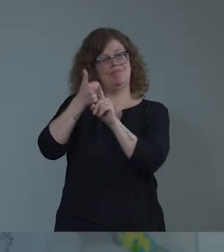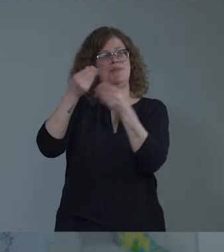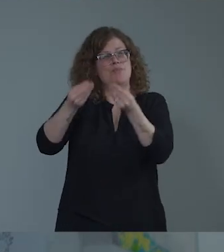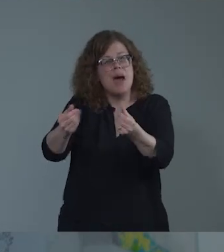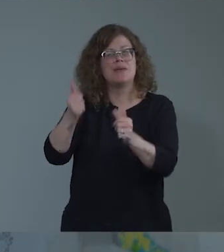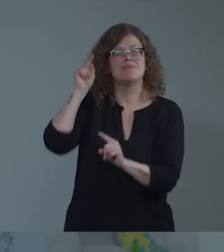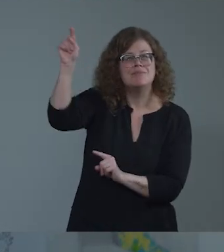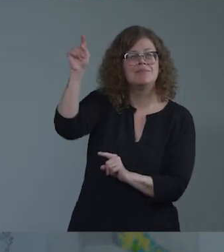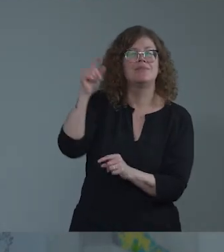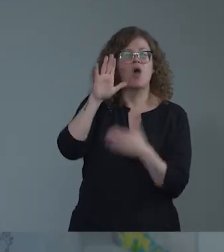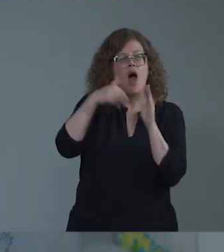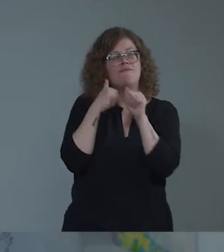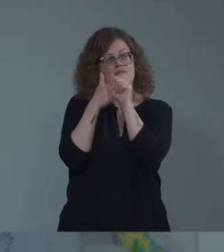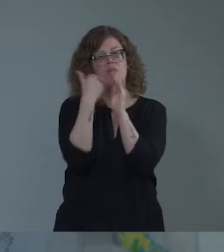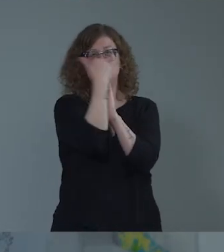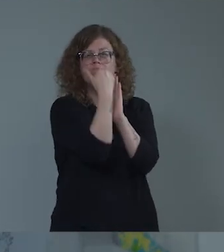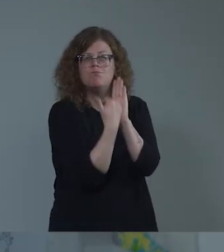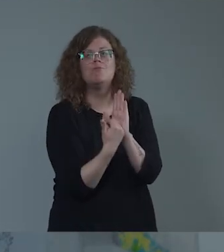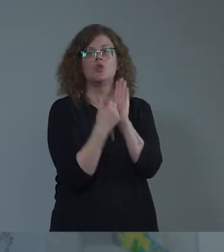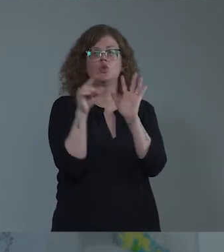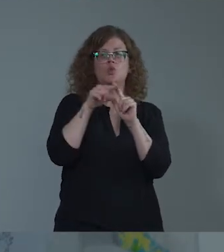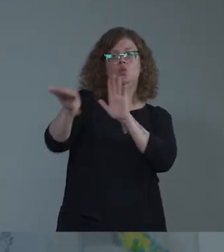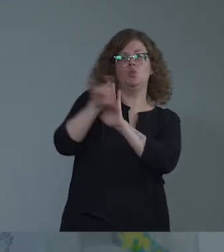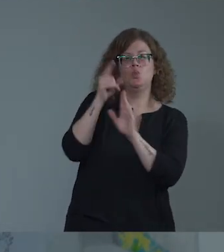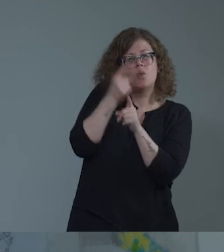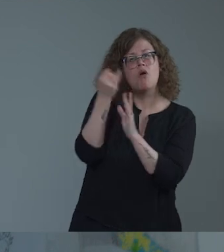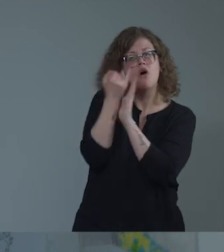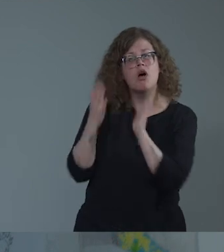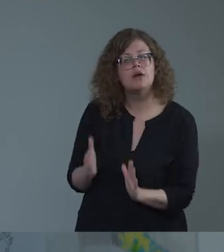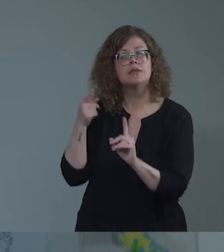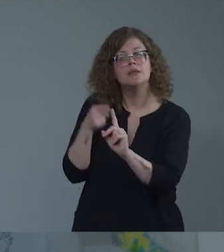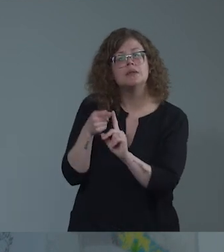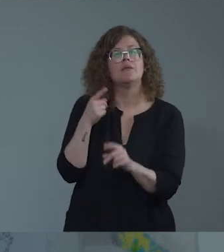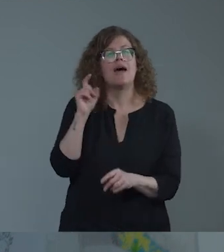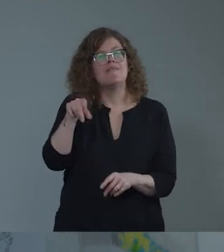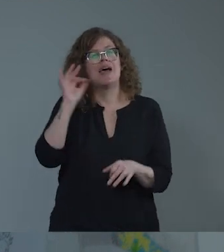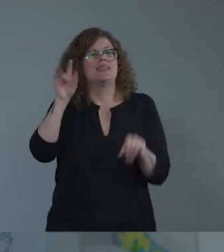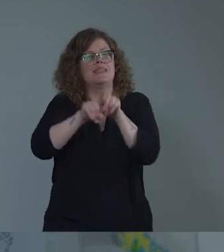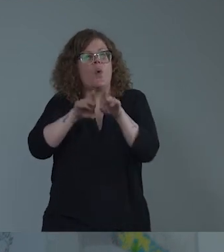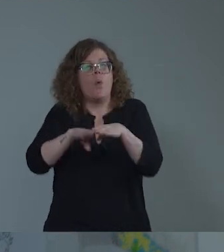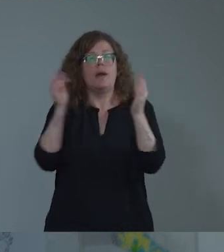it couldn't just be a friend of a friend or something like that, and I do, I think that's a good idea.